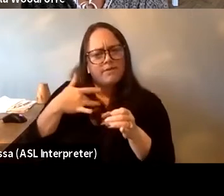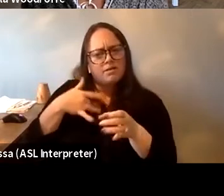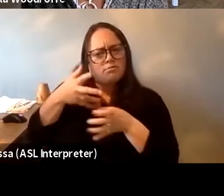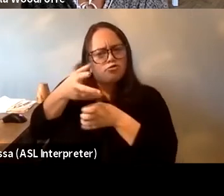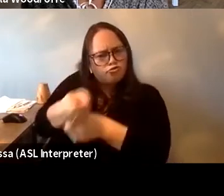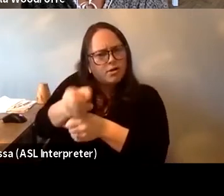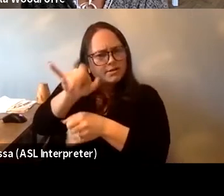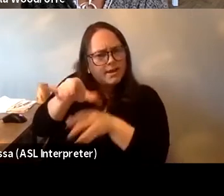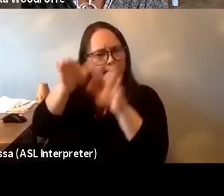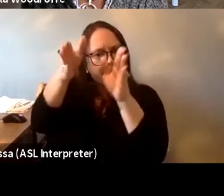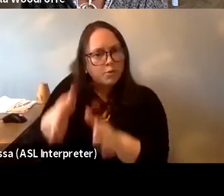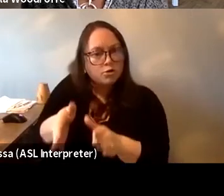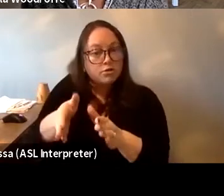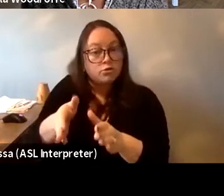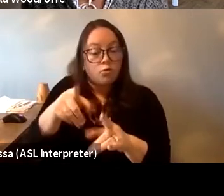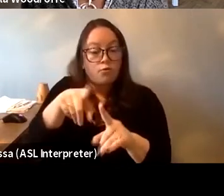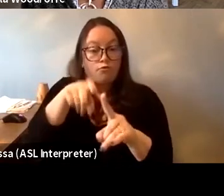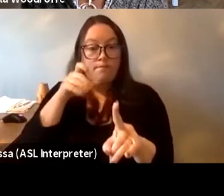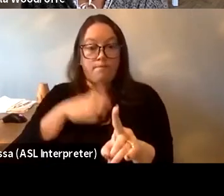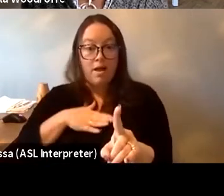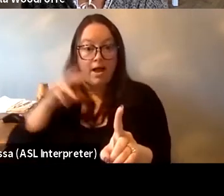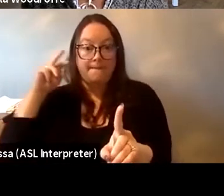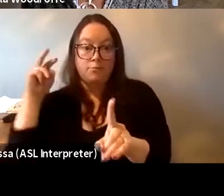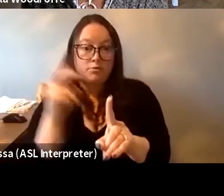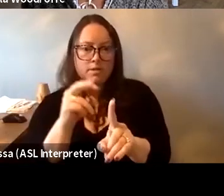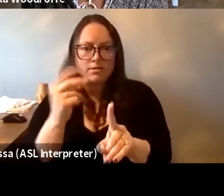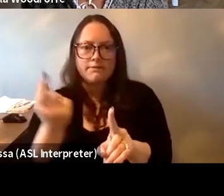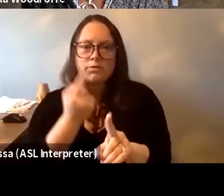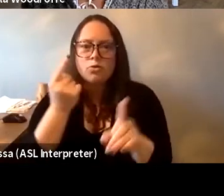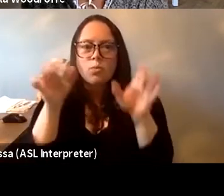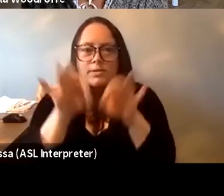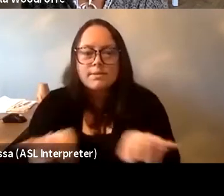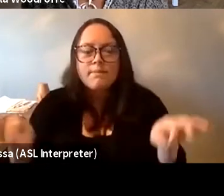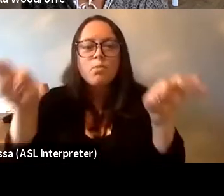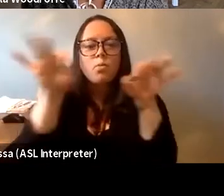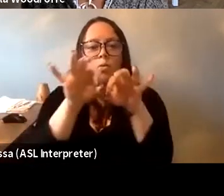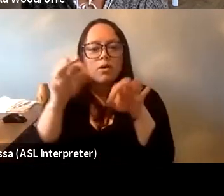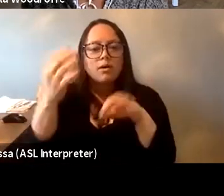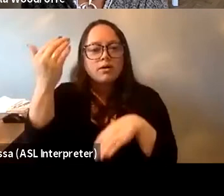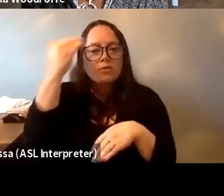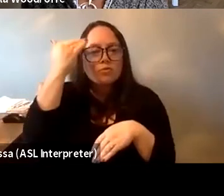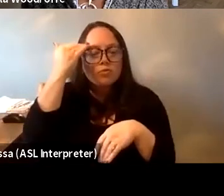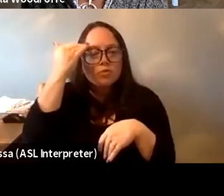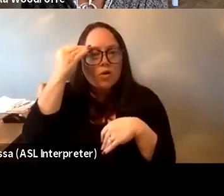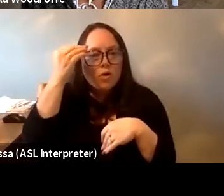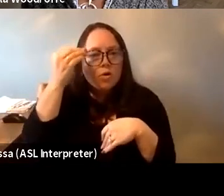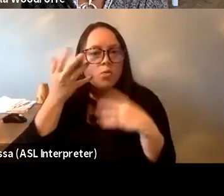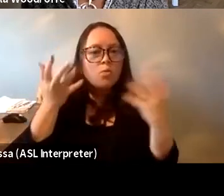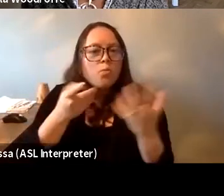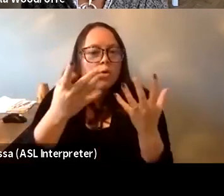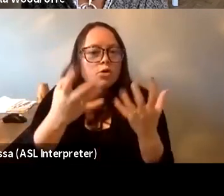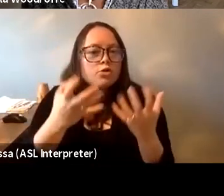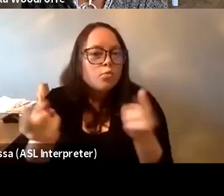And so from my perspective, it's always important to know what you want to do with that person, if you like that person, or you